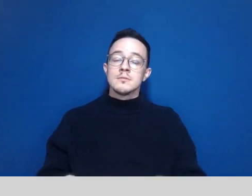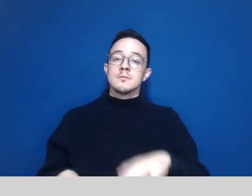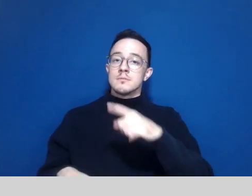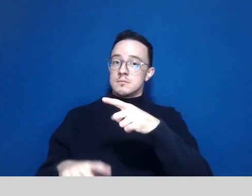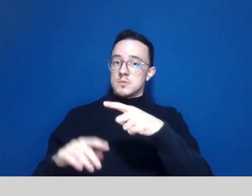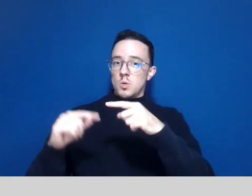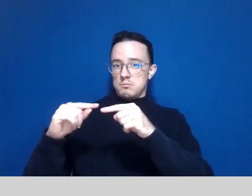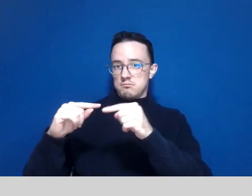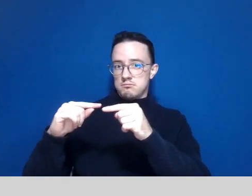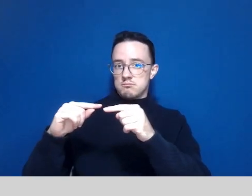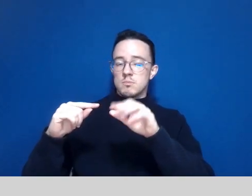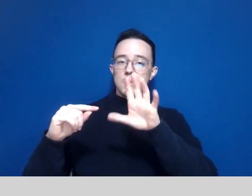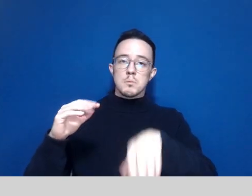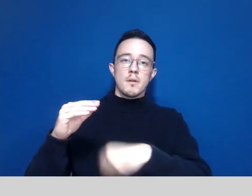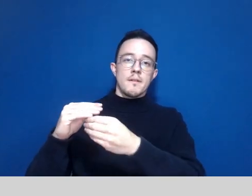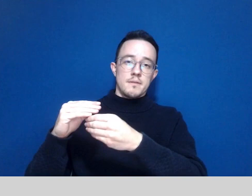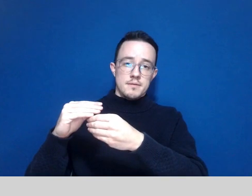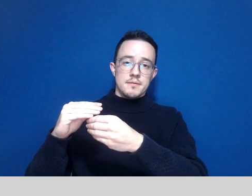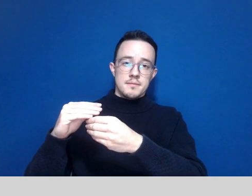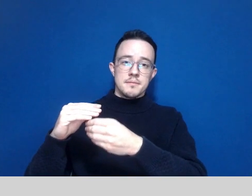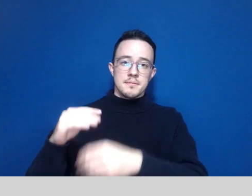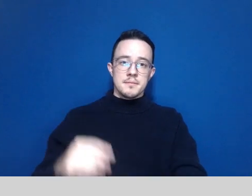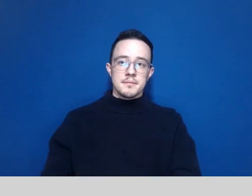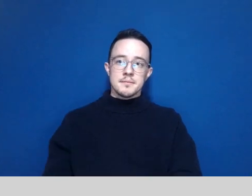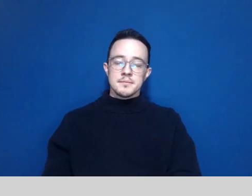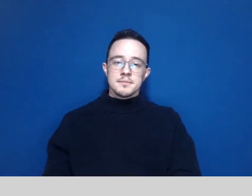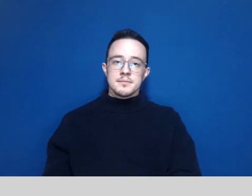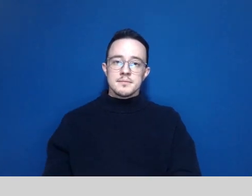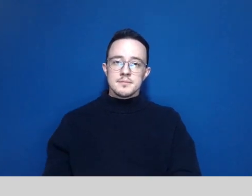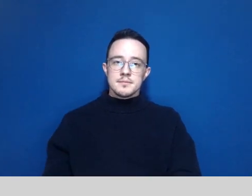and it will give you up to that amount.